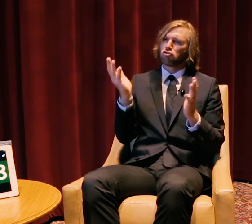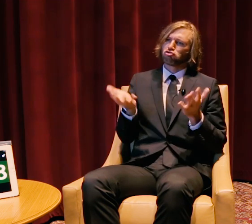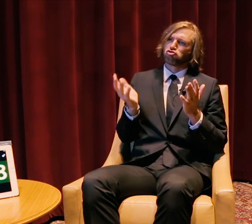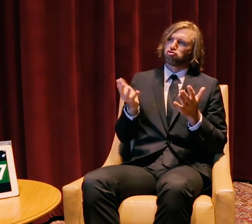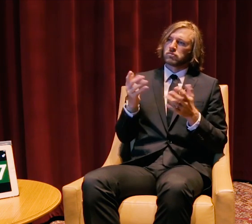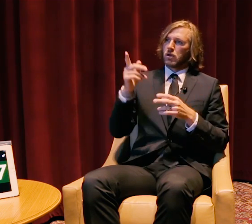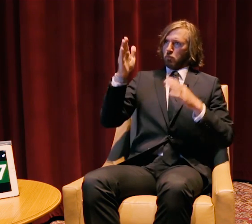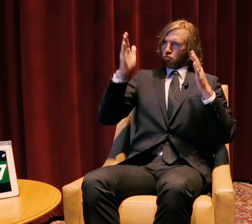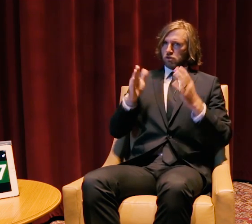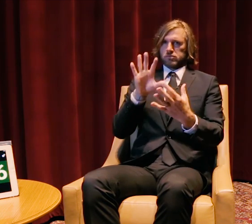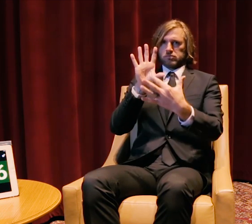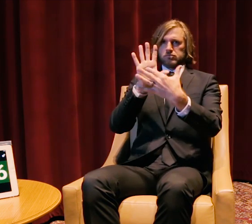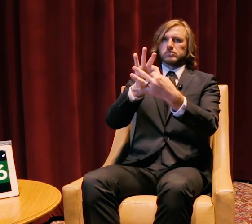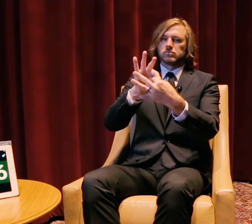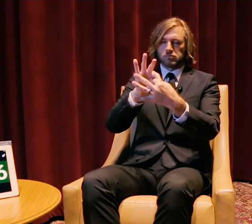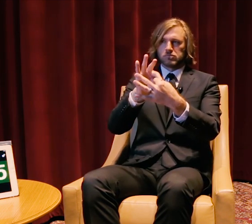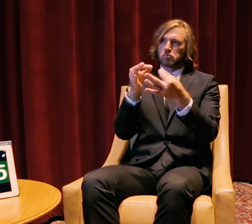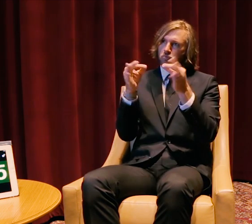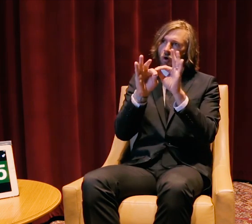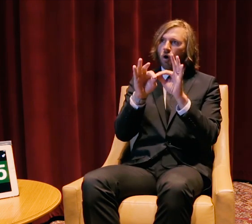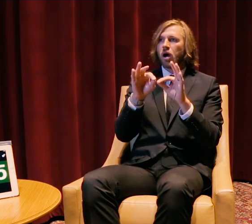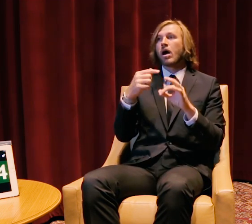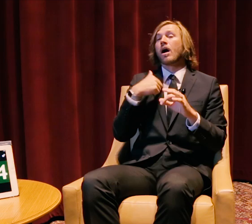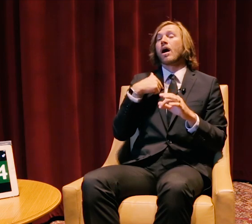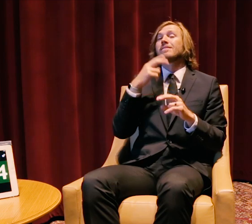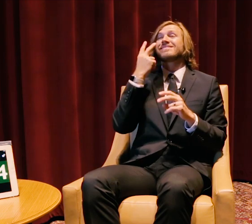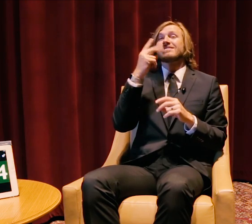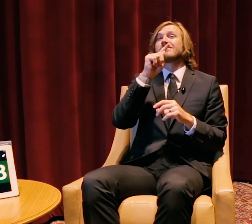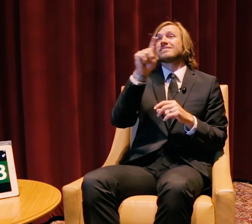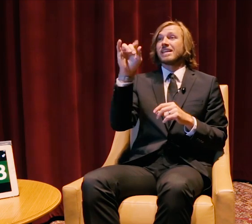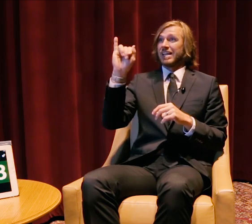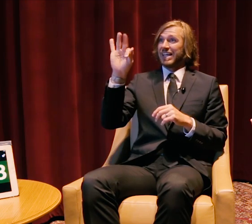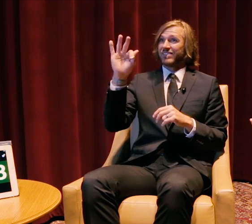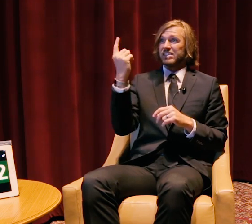have a human connection. I find that if there's something that's troubling,